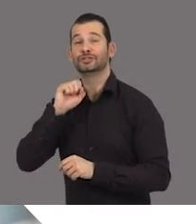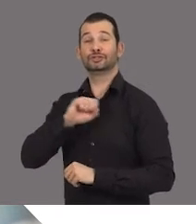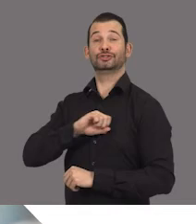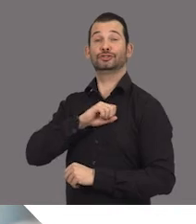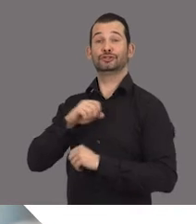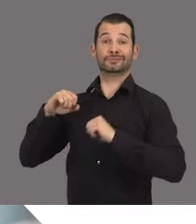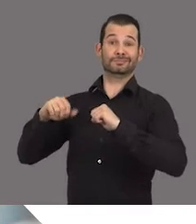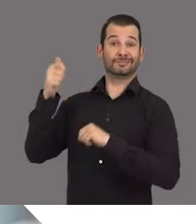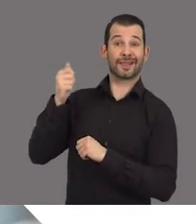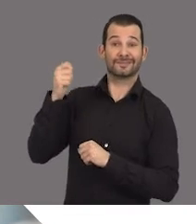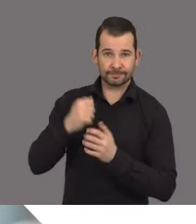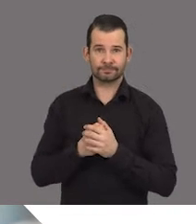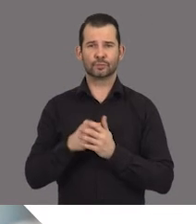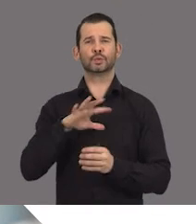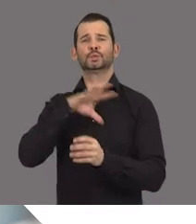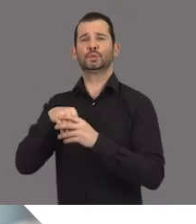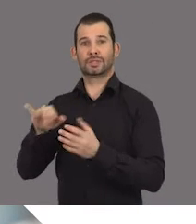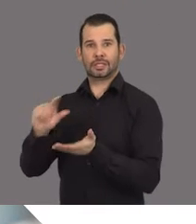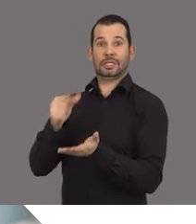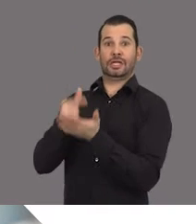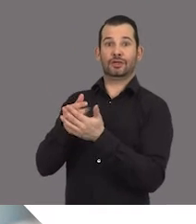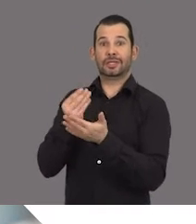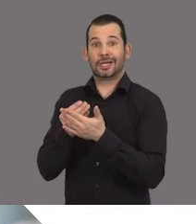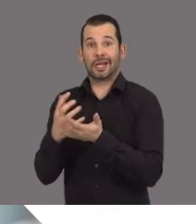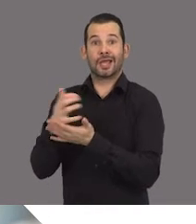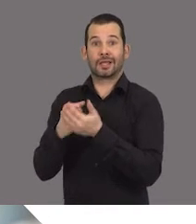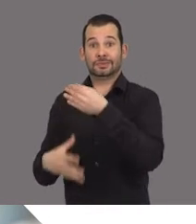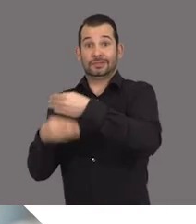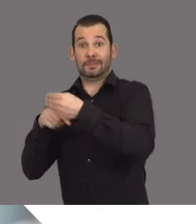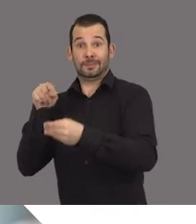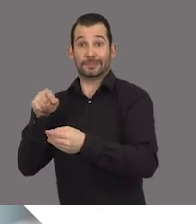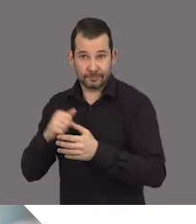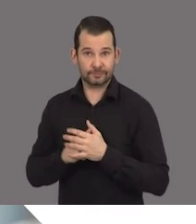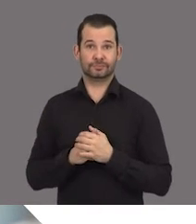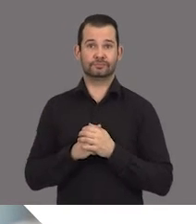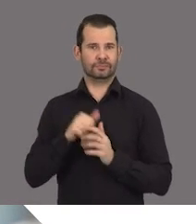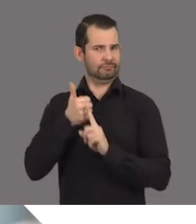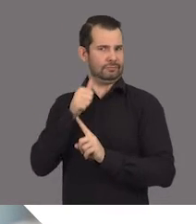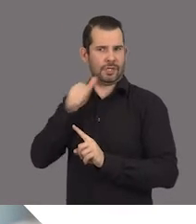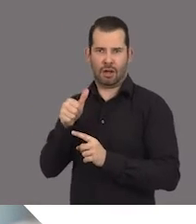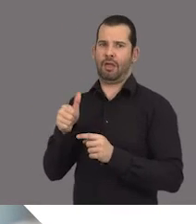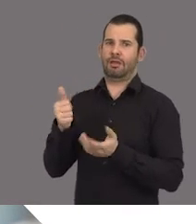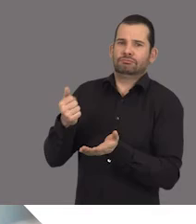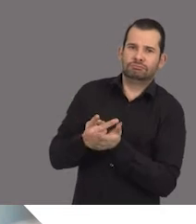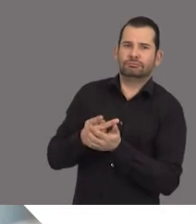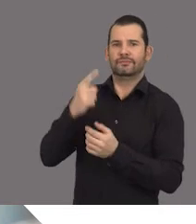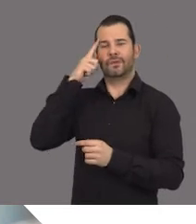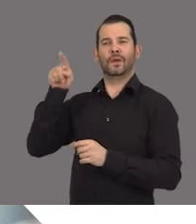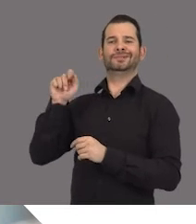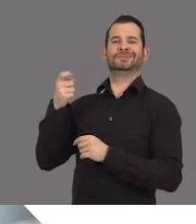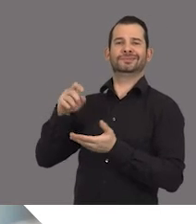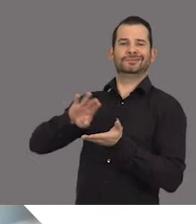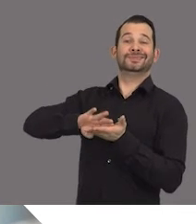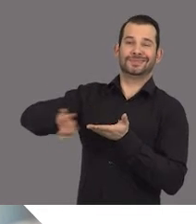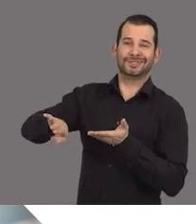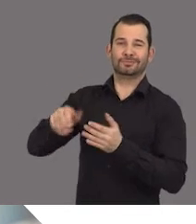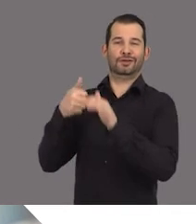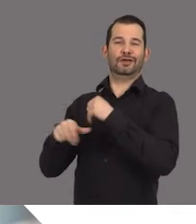guaranteed income supplement, are not eligible for the tax exemption under section 87 of the Indian Act.